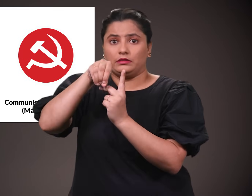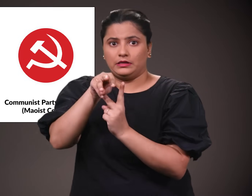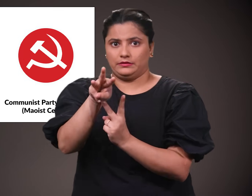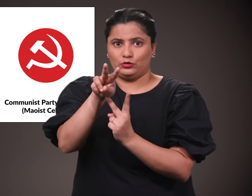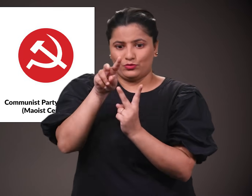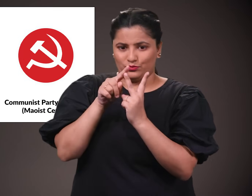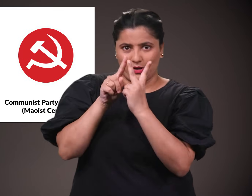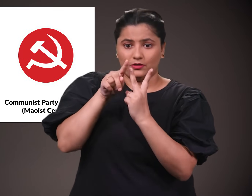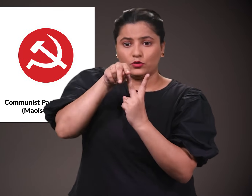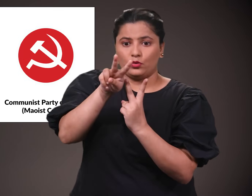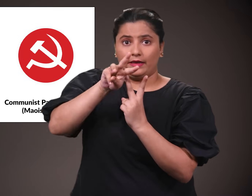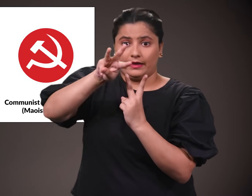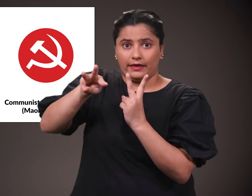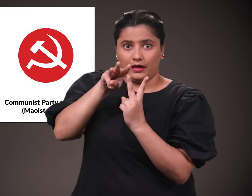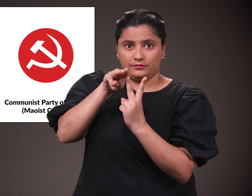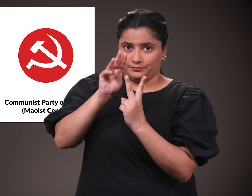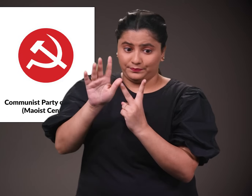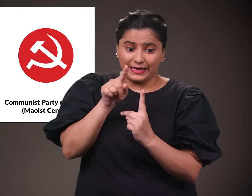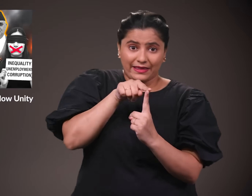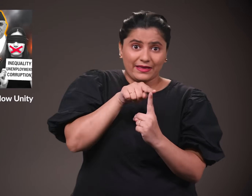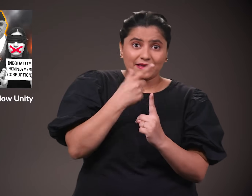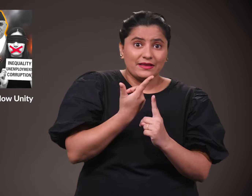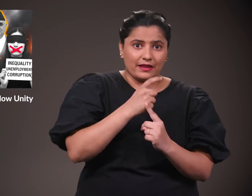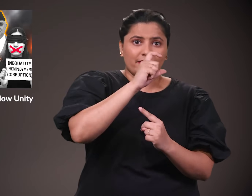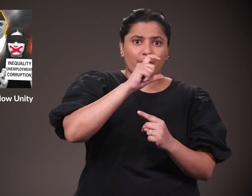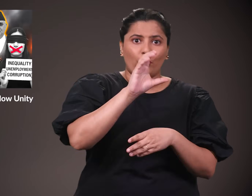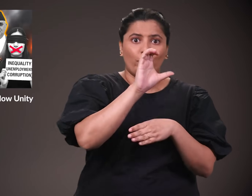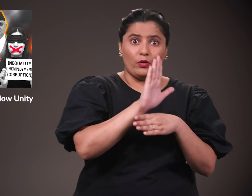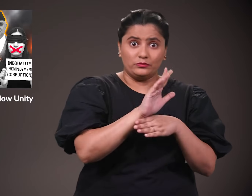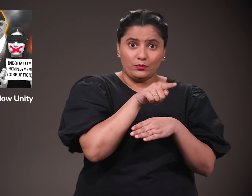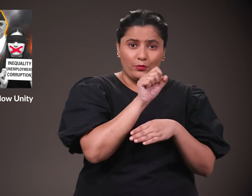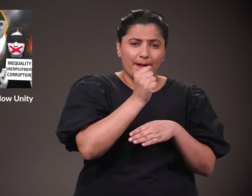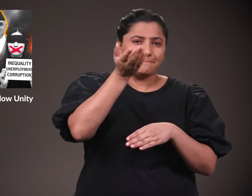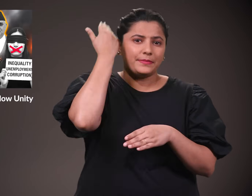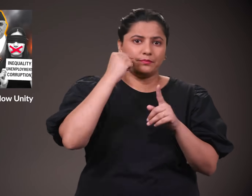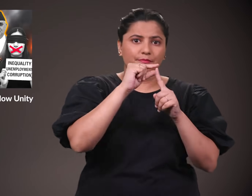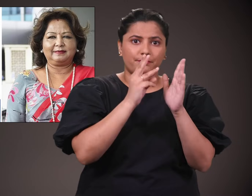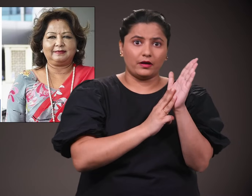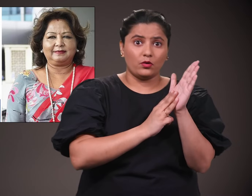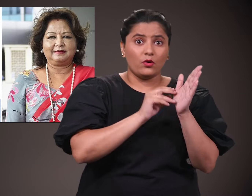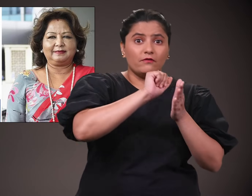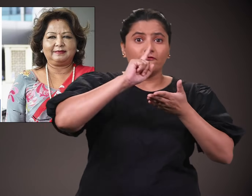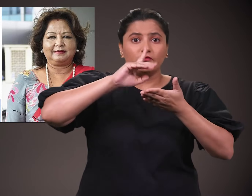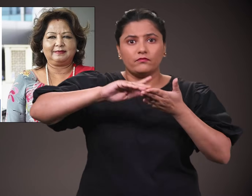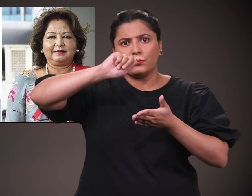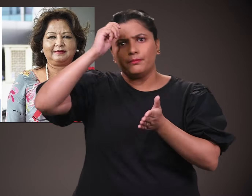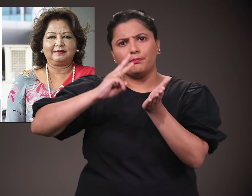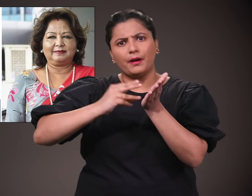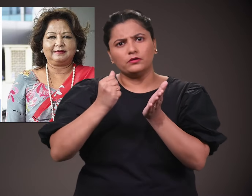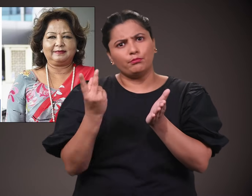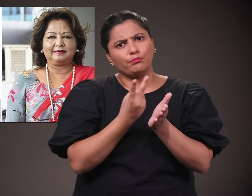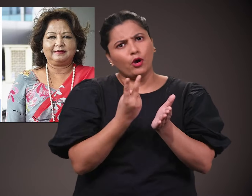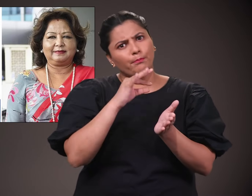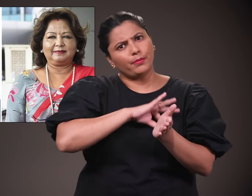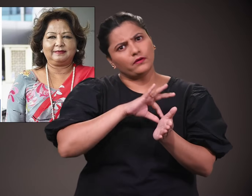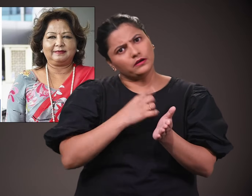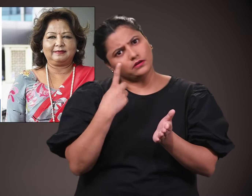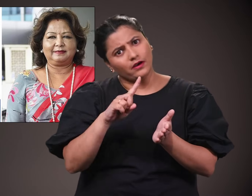The wife of the head of the Nepali Congress, Arzu Rana Deva, is the Foreign Affairs Minister of Nepal.